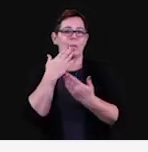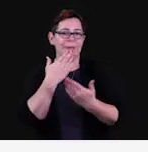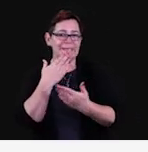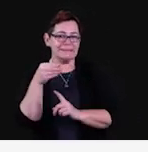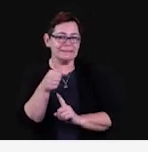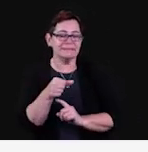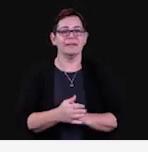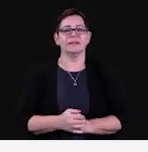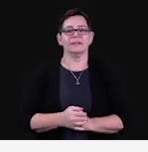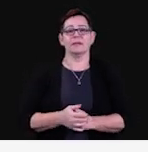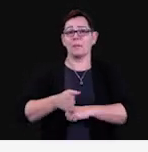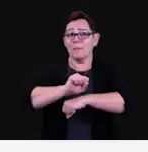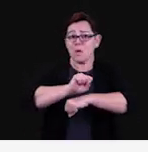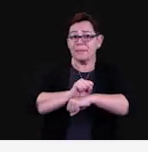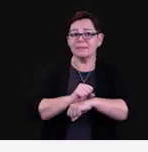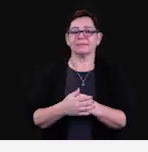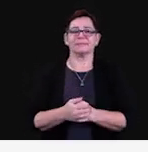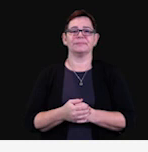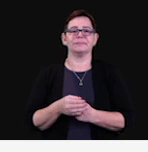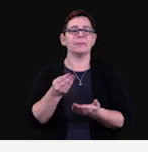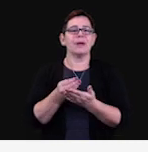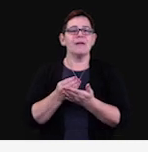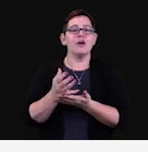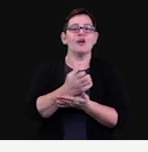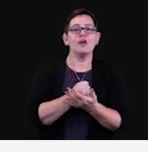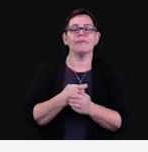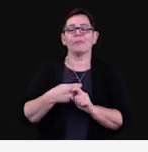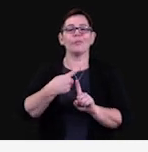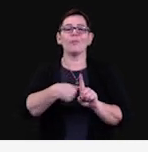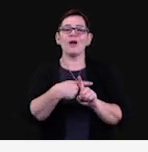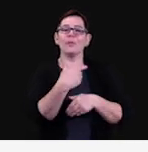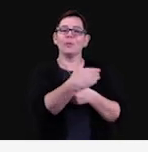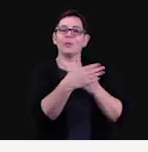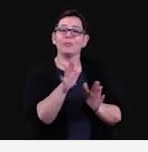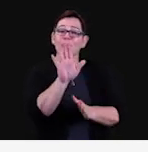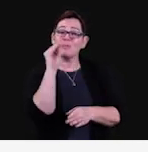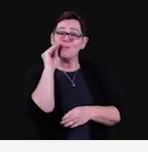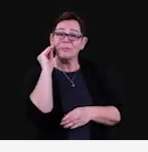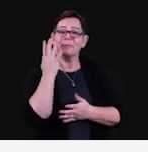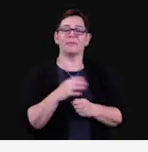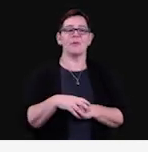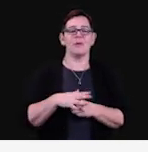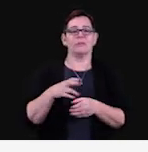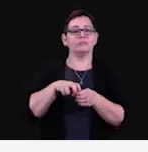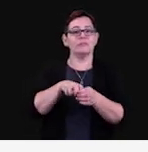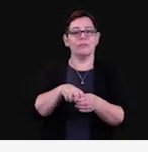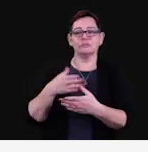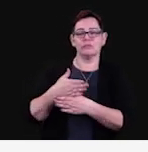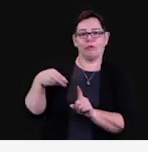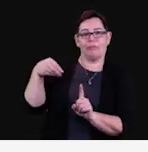money earned from renting out a room of your home and ride-sharing gift cards received for work done